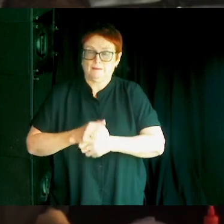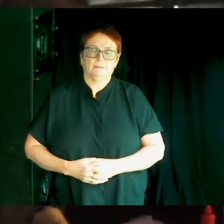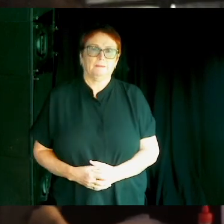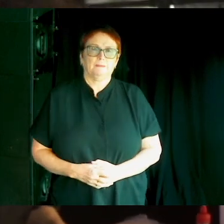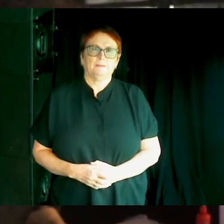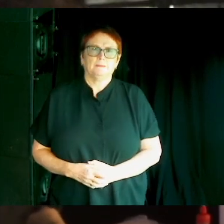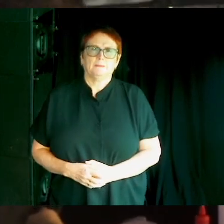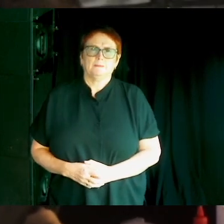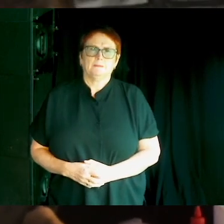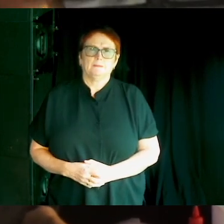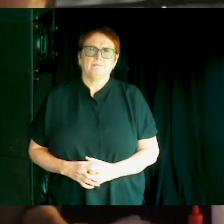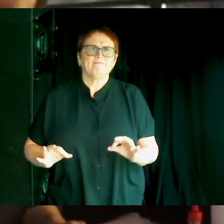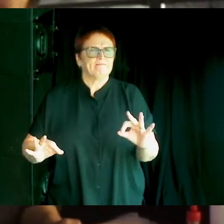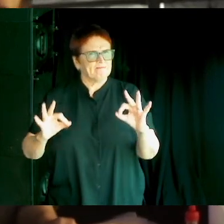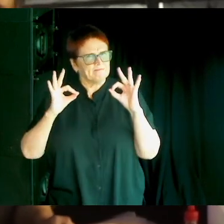that's how you have the perfect consistency over here